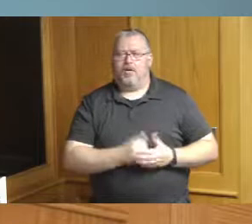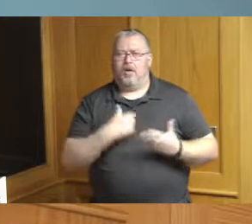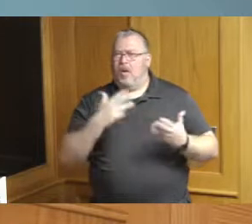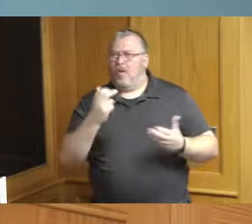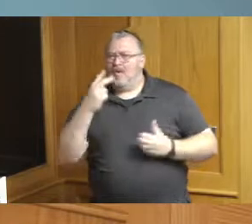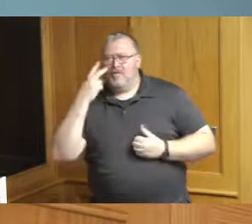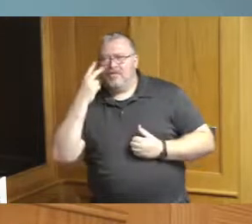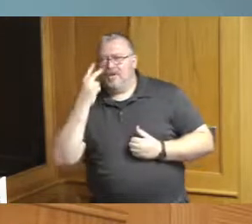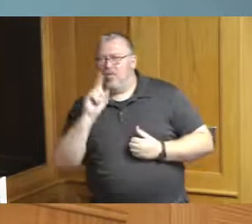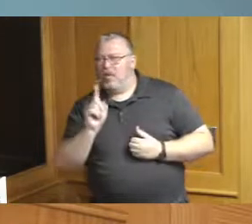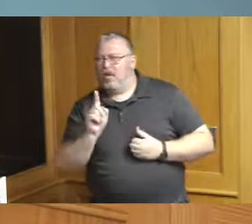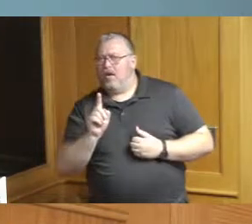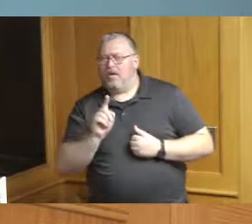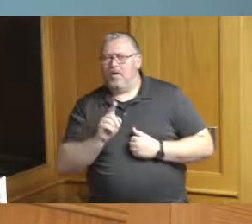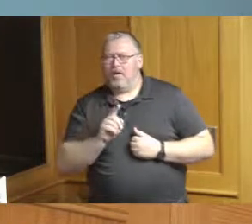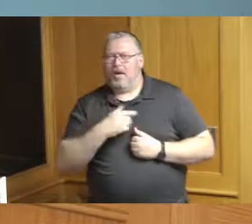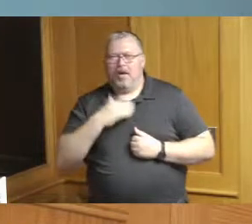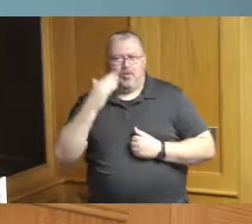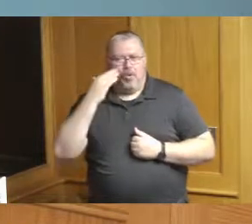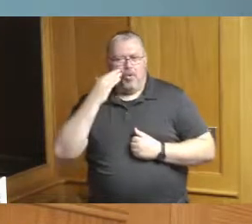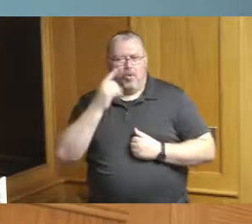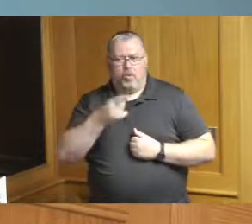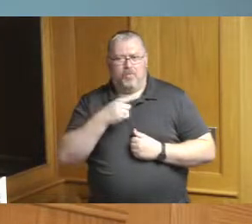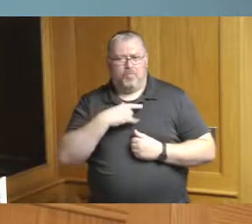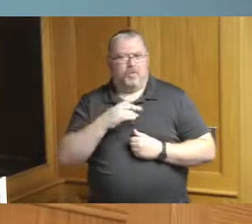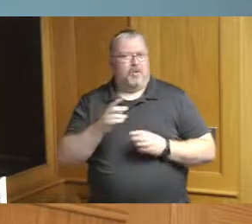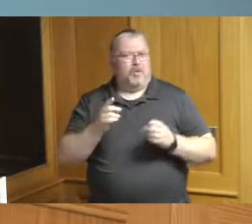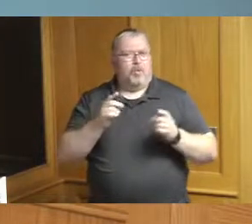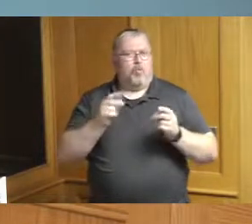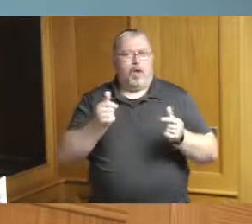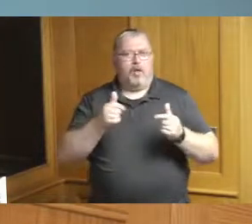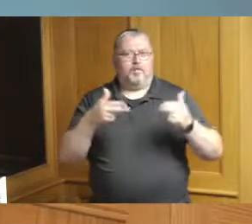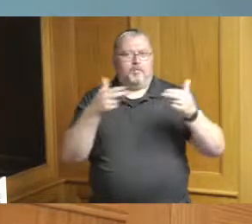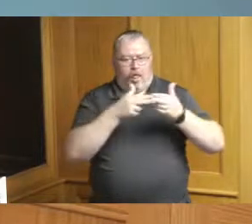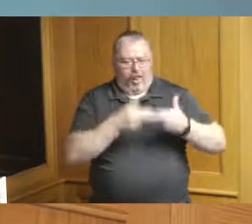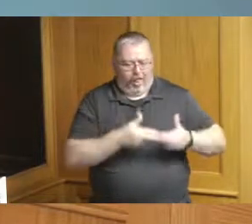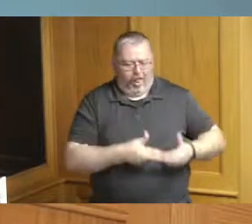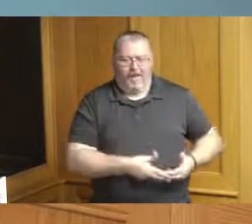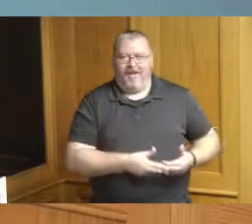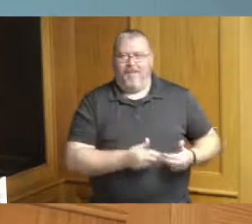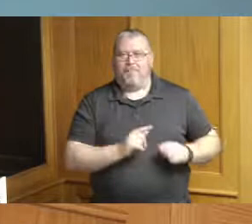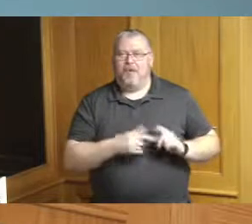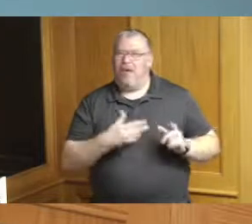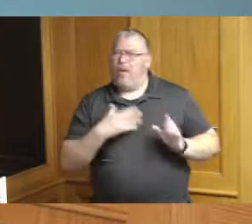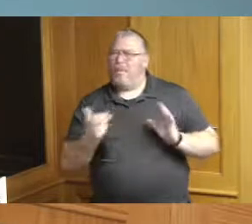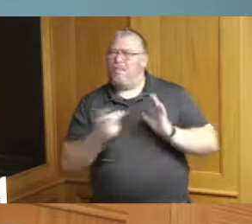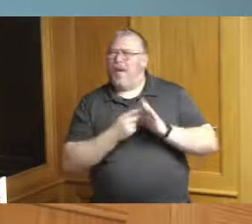what i know we you kind of ran through the the presentation but i wanted to do a deeper dive